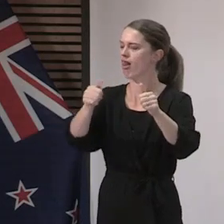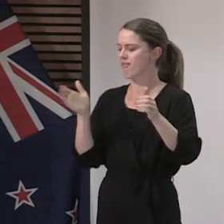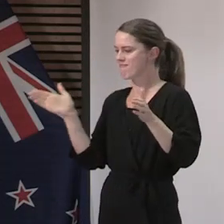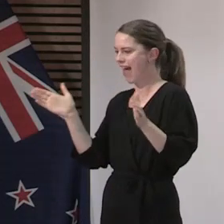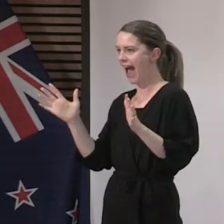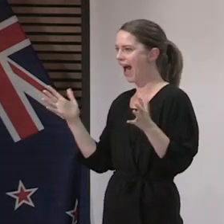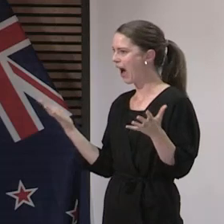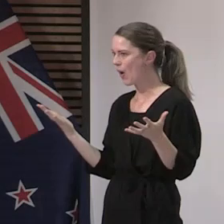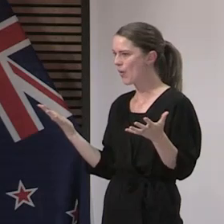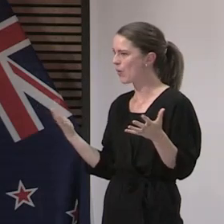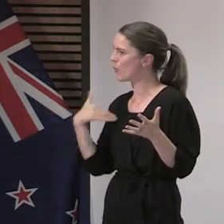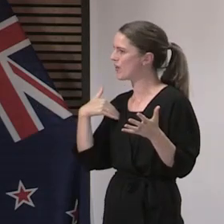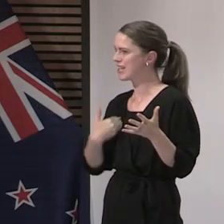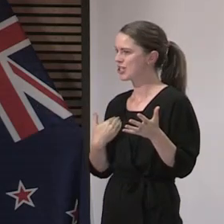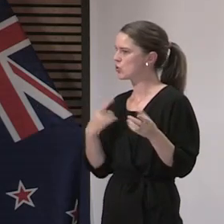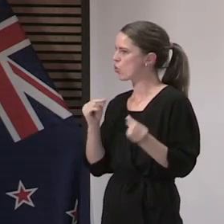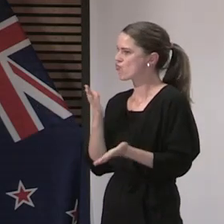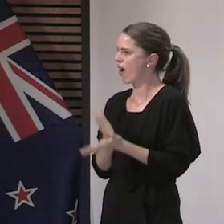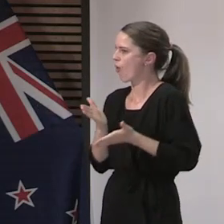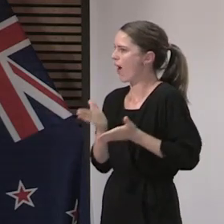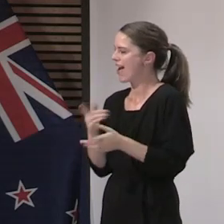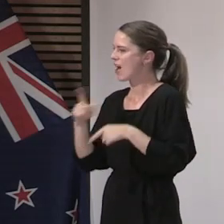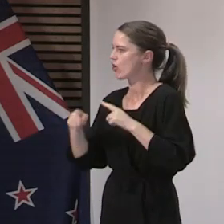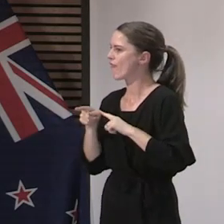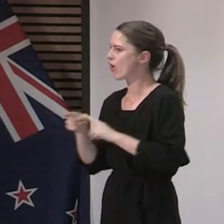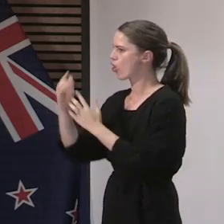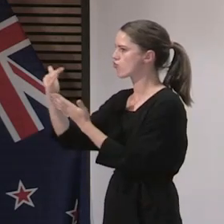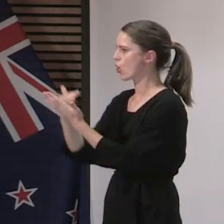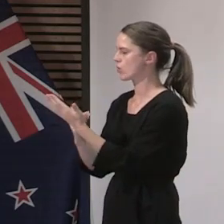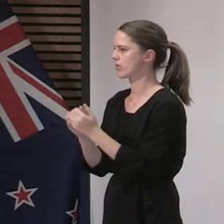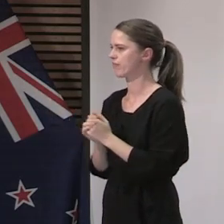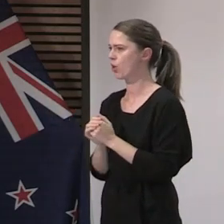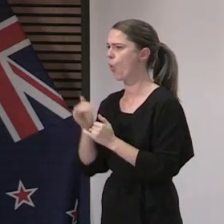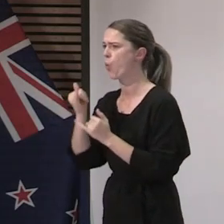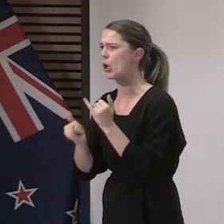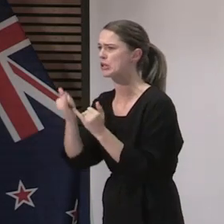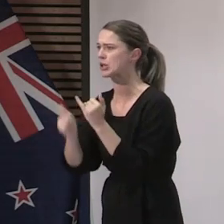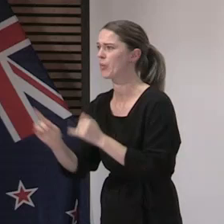economy can start to operate again without the virus taking